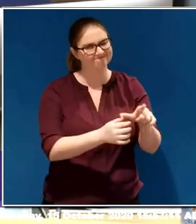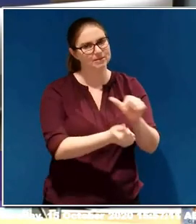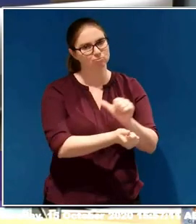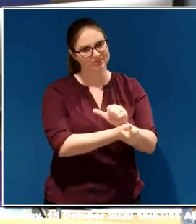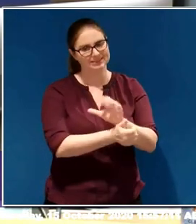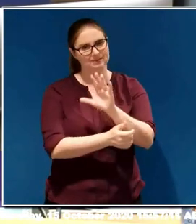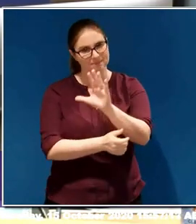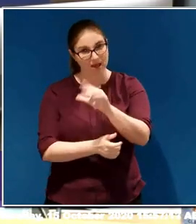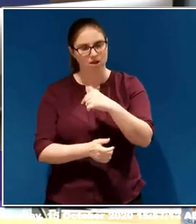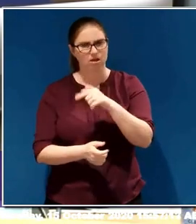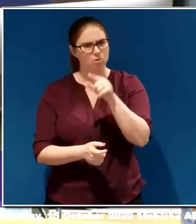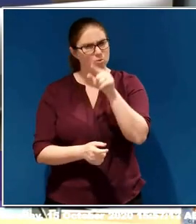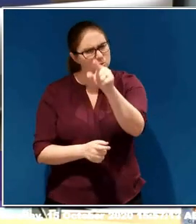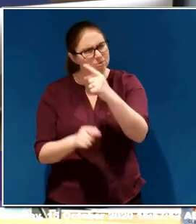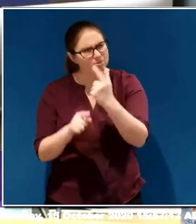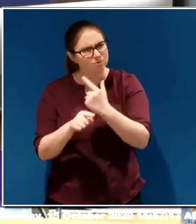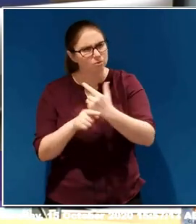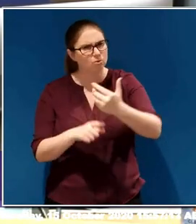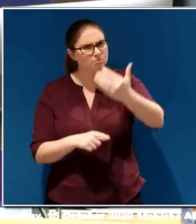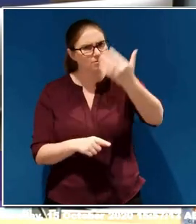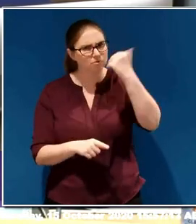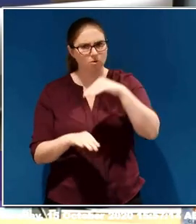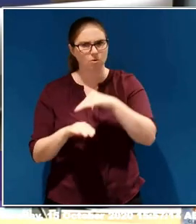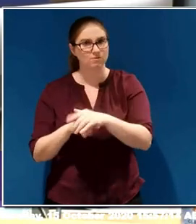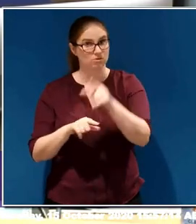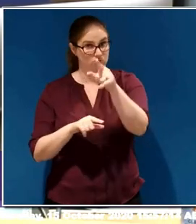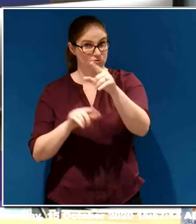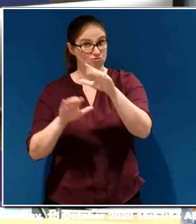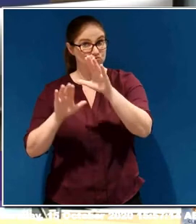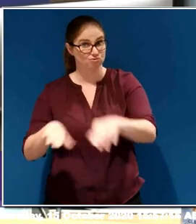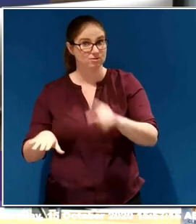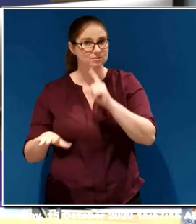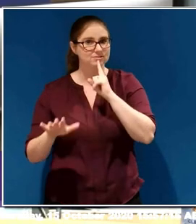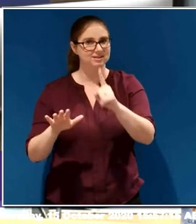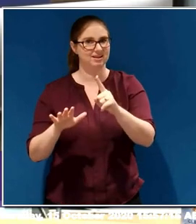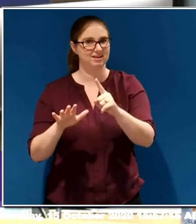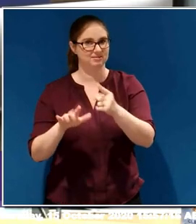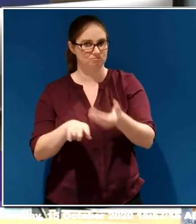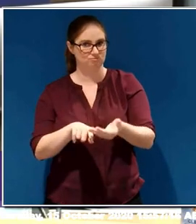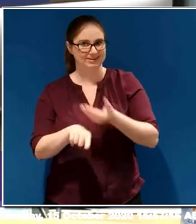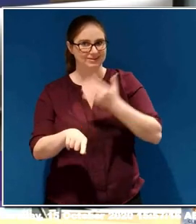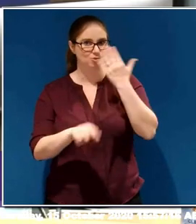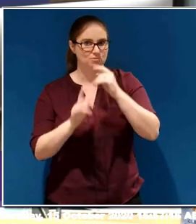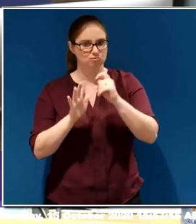could see even in the pre-school stage were going to be the ones to get into